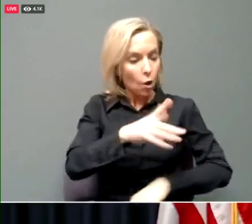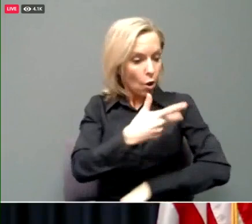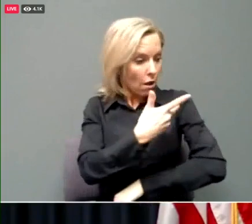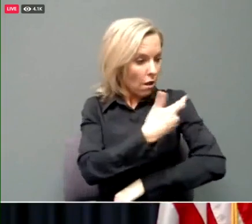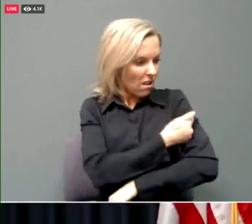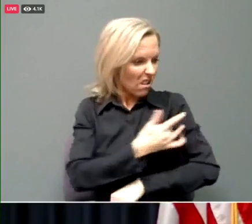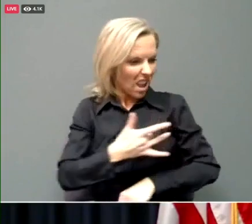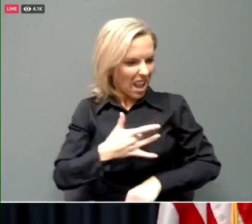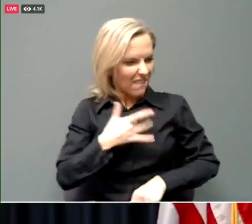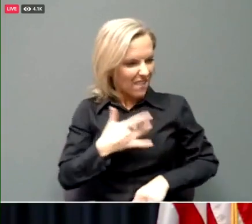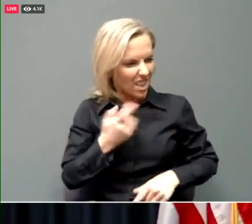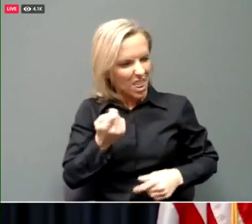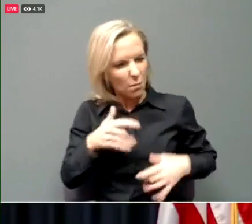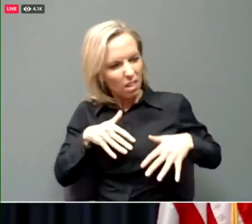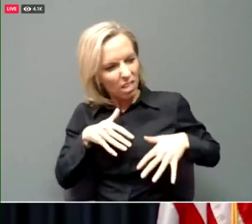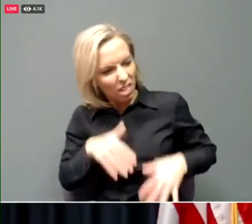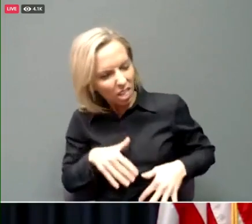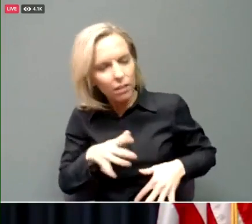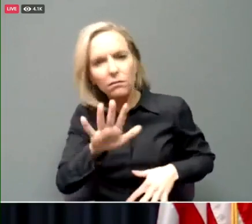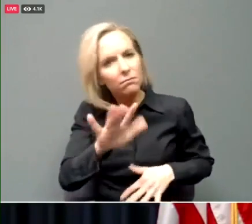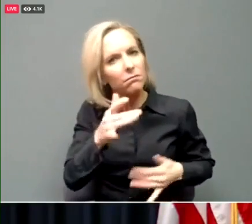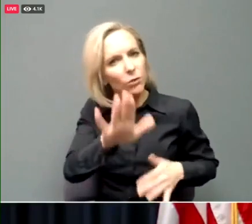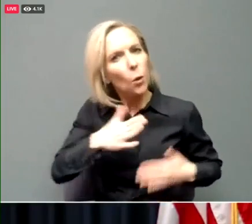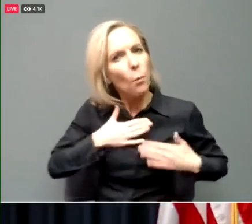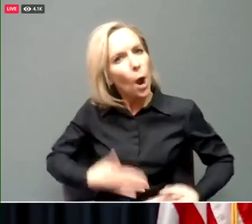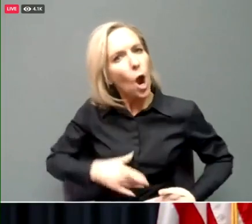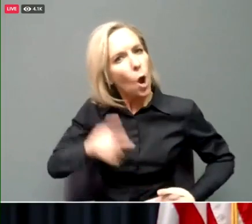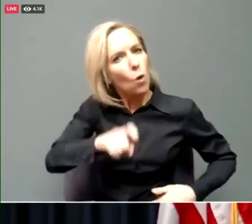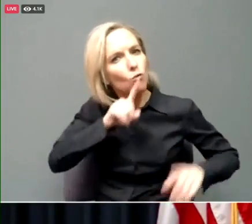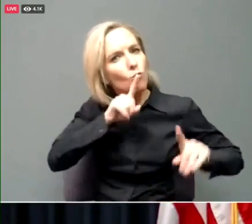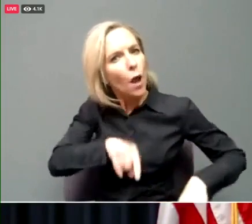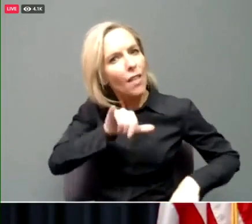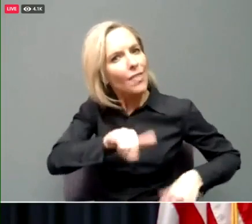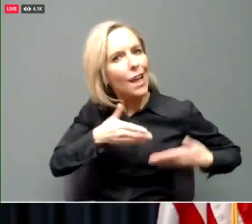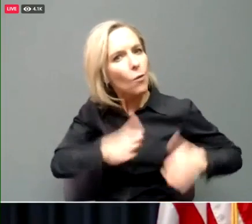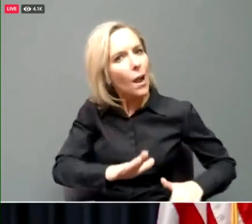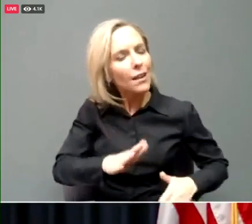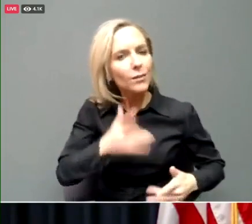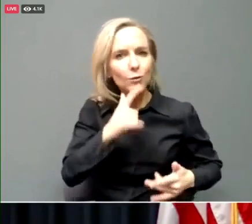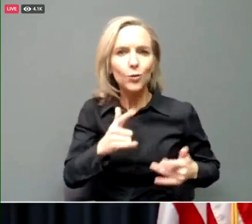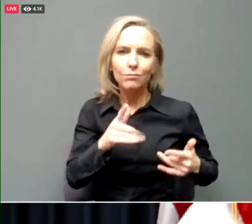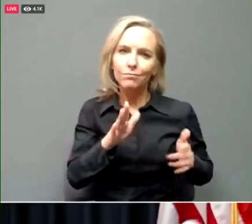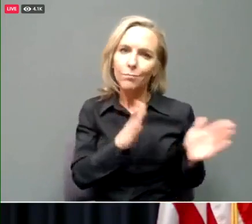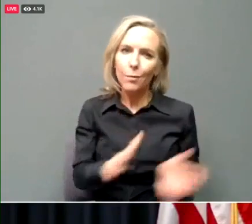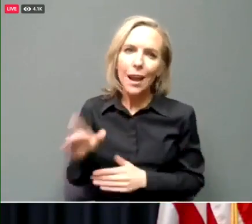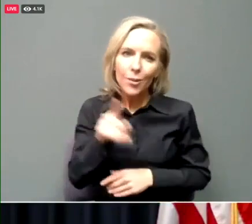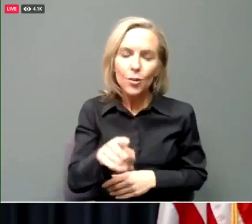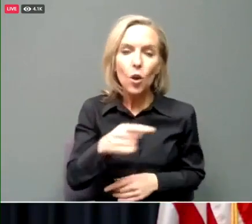system is doing what it's supposed to do and is now gonna be better prime. To prepare you remains a privilege to serve. I'll be back tomorrow. We'll